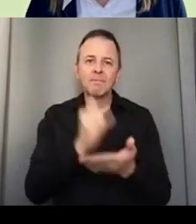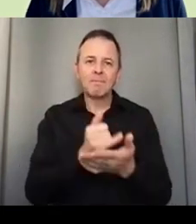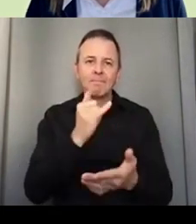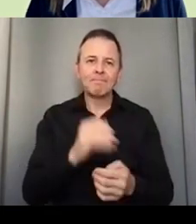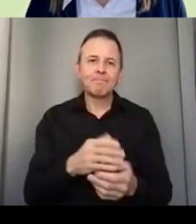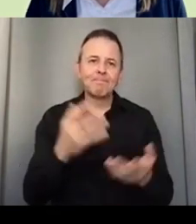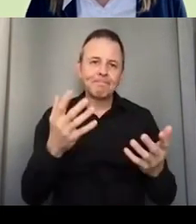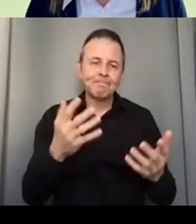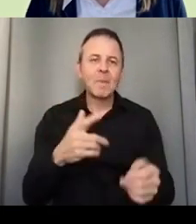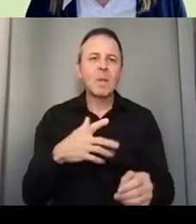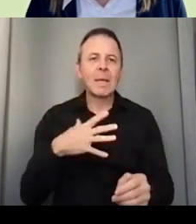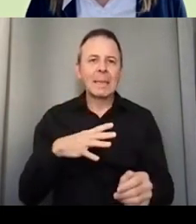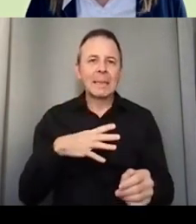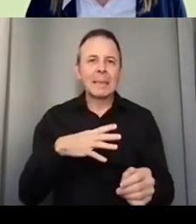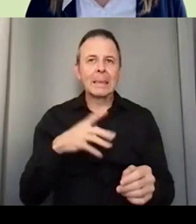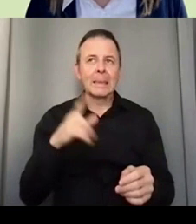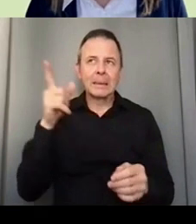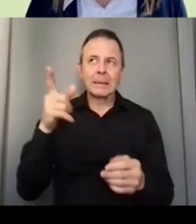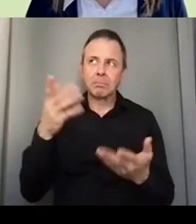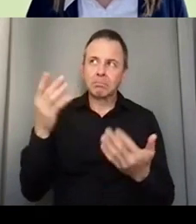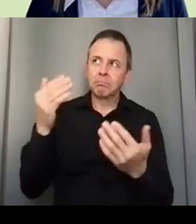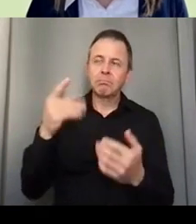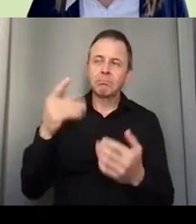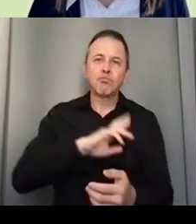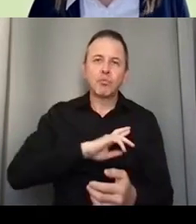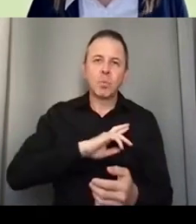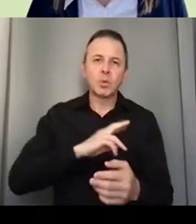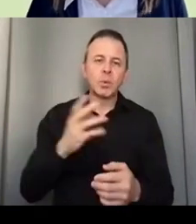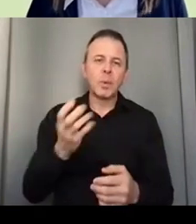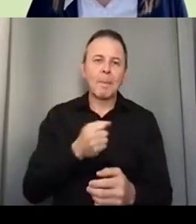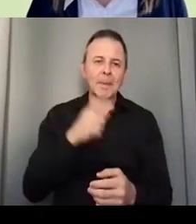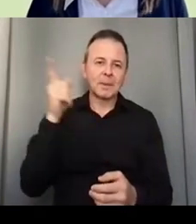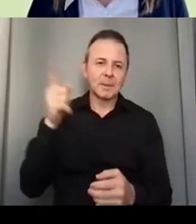then we then need to hold them accountable bureaucratic challenges we